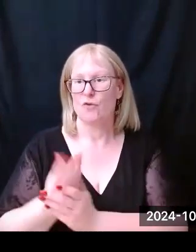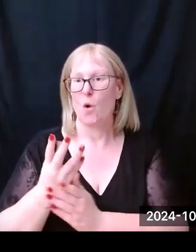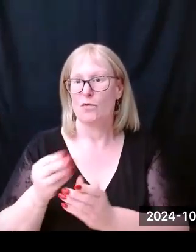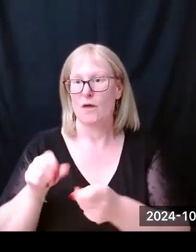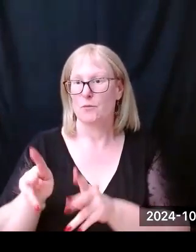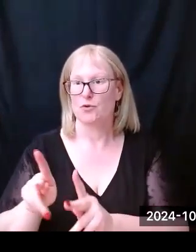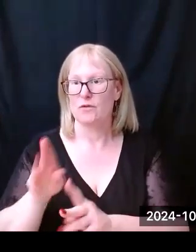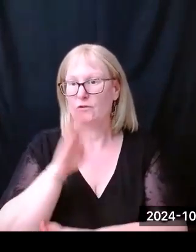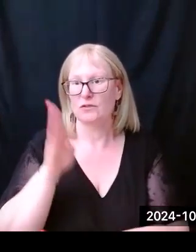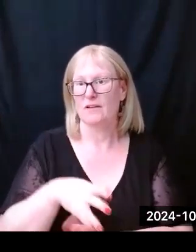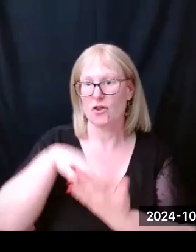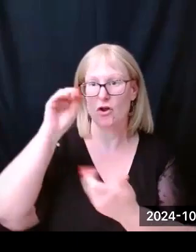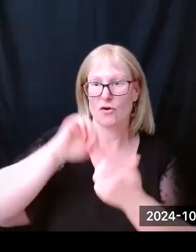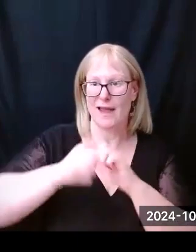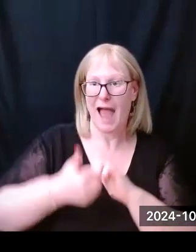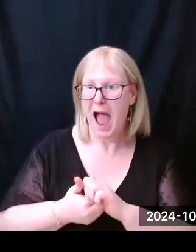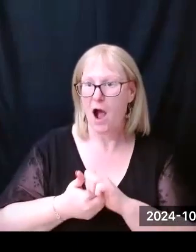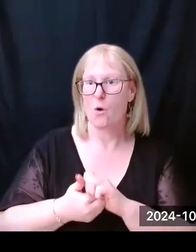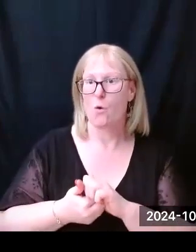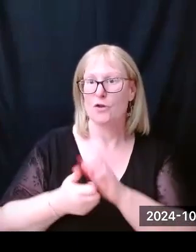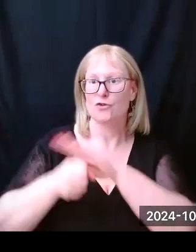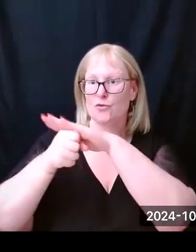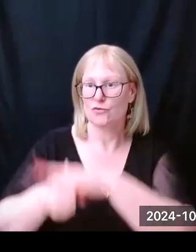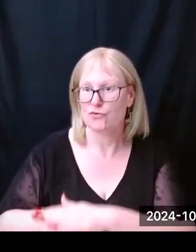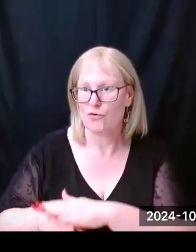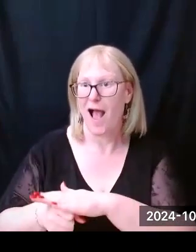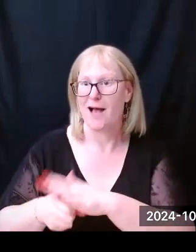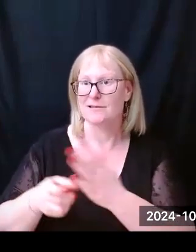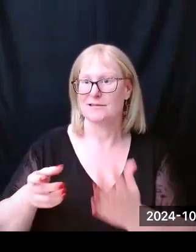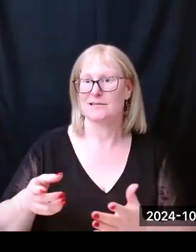going to learn how to walk in and deal with pressure and say no to that pressure.